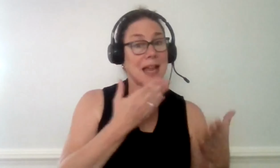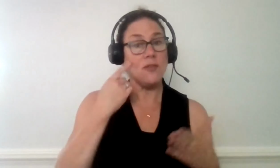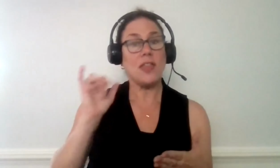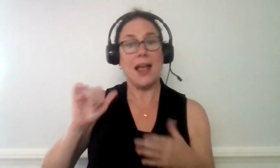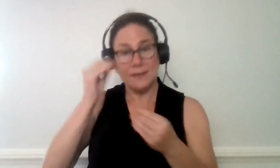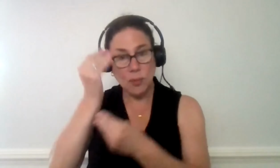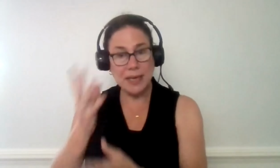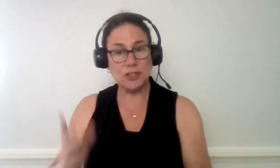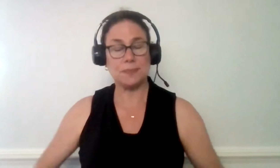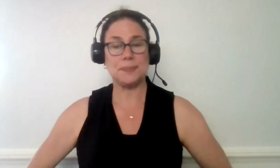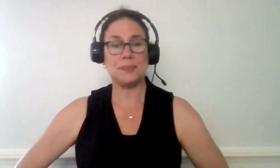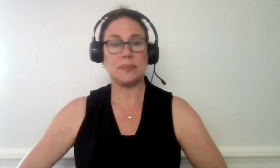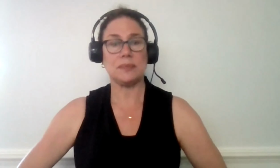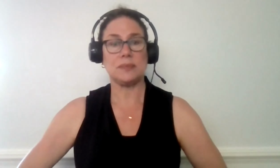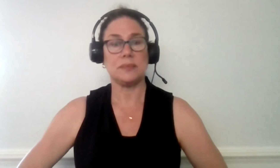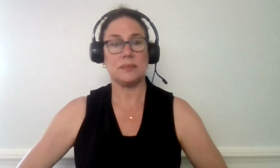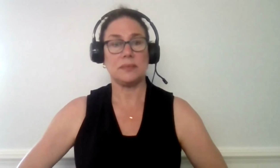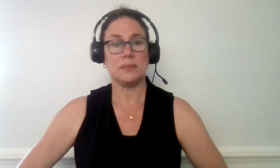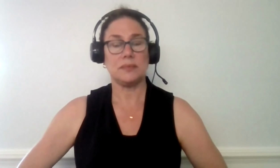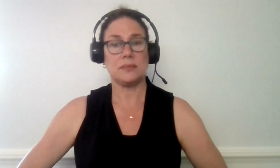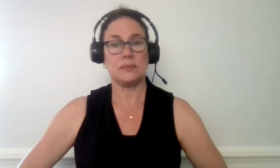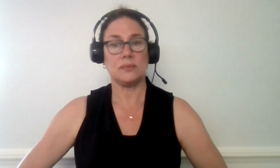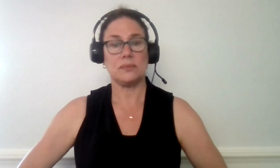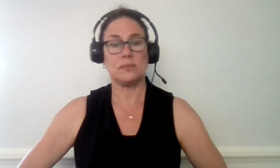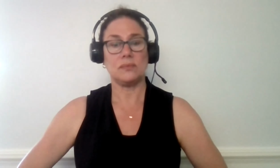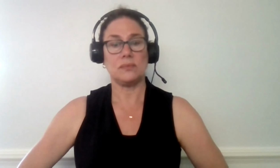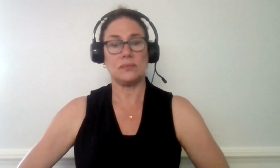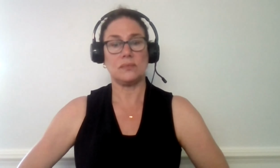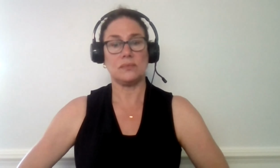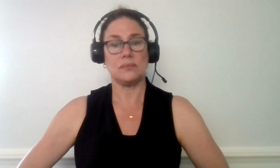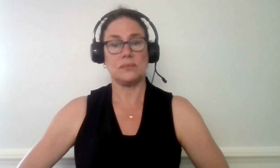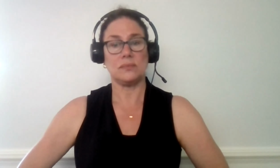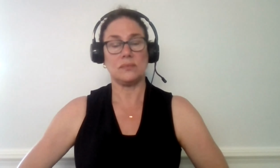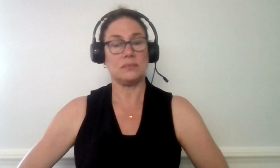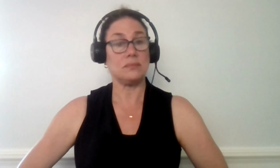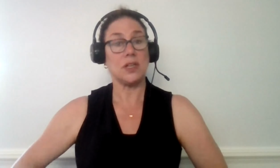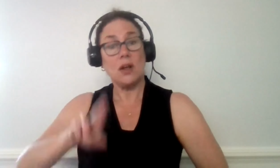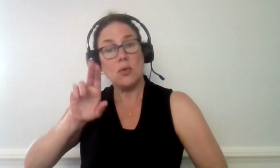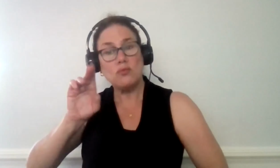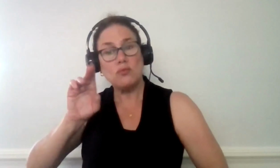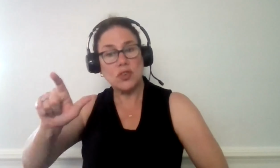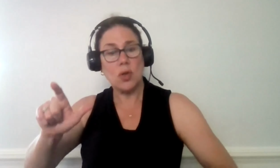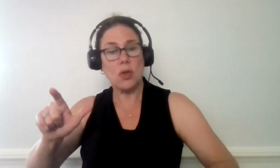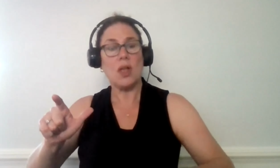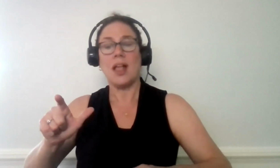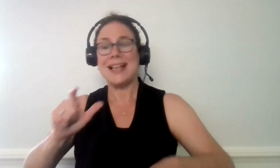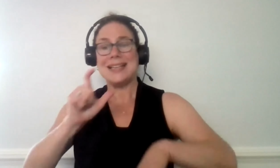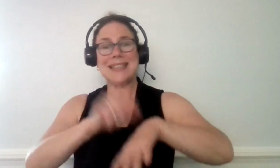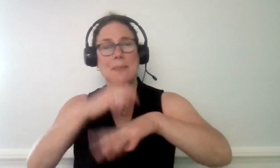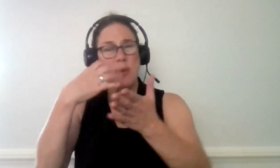Yvonne Tevis: Well Rachael, we've gone over time, so I think we probably should wrap it